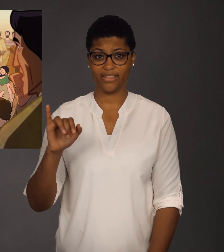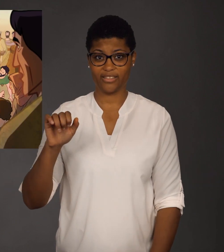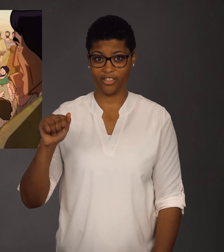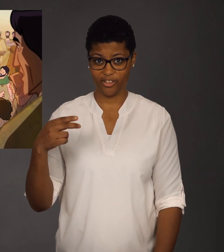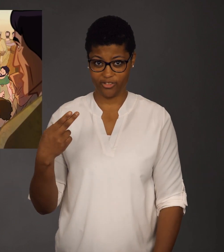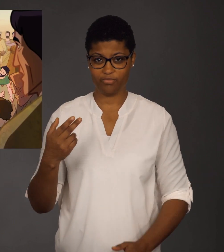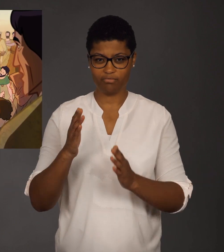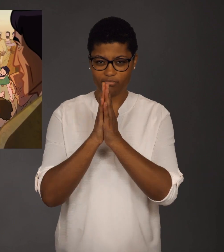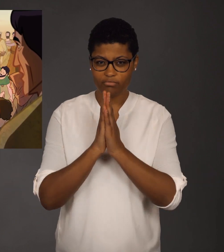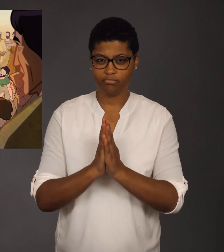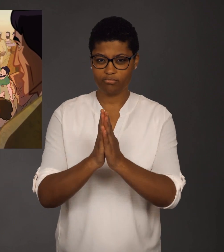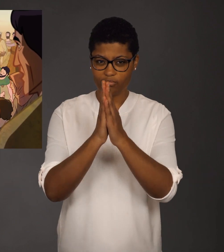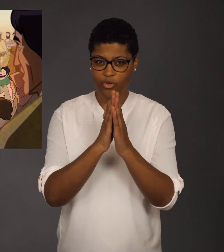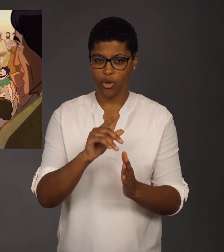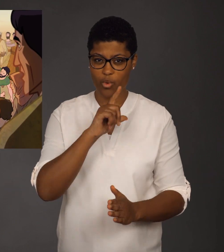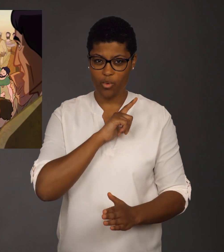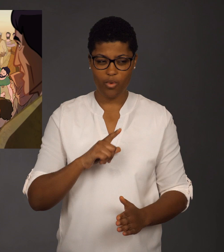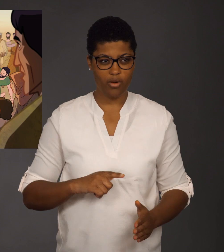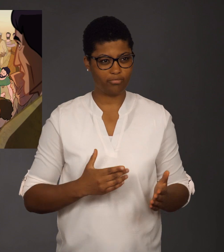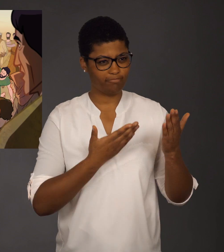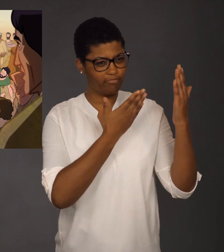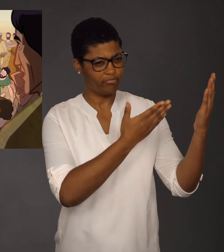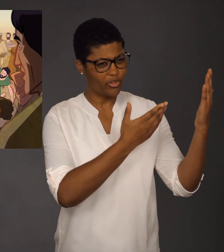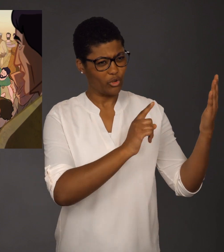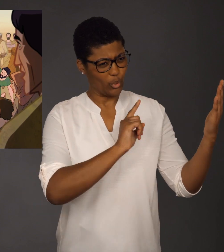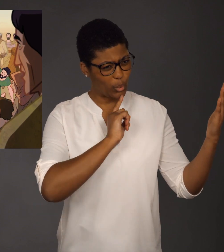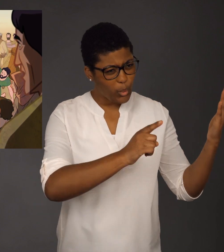Elijah prayed to the Lord to show the true God's power.